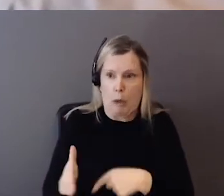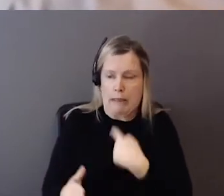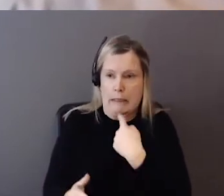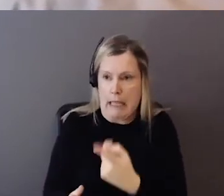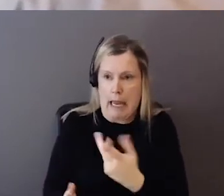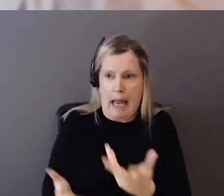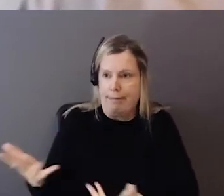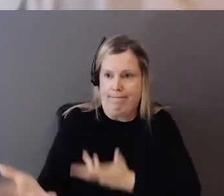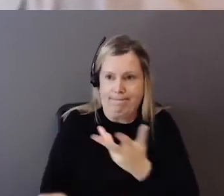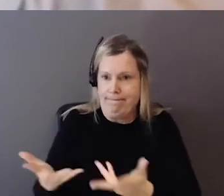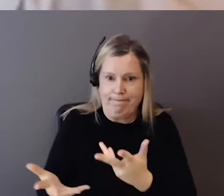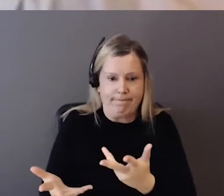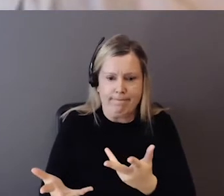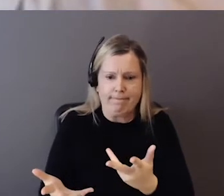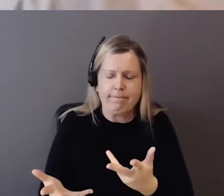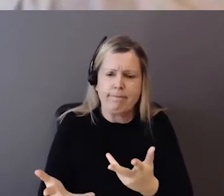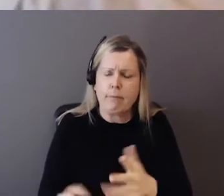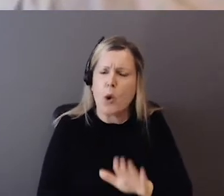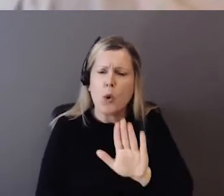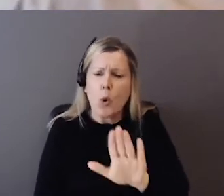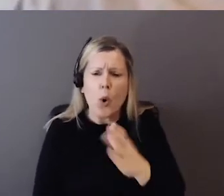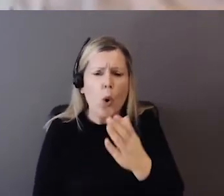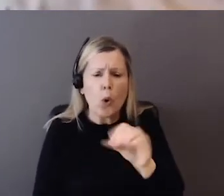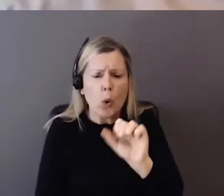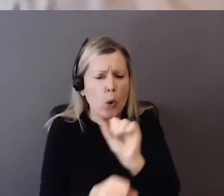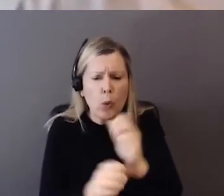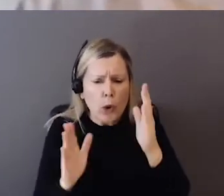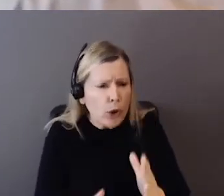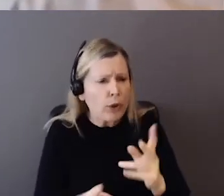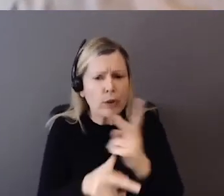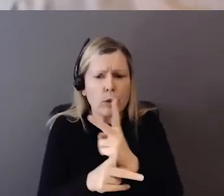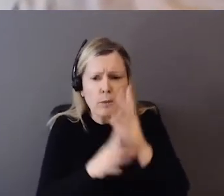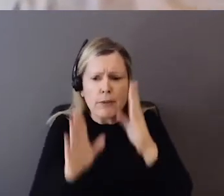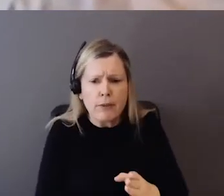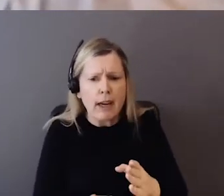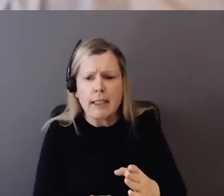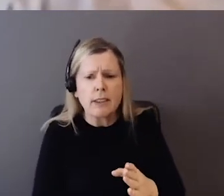What kind of reactions or interactions did you have with your co-workers and supervisor?